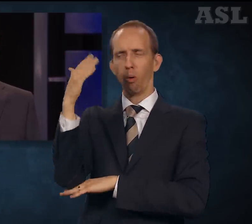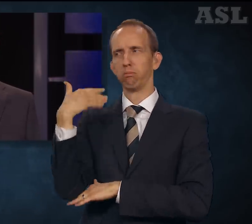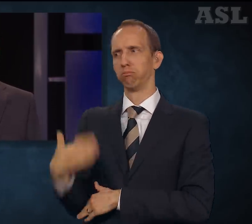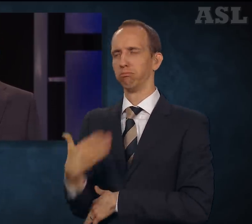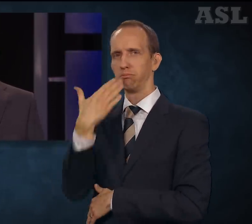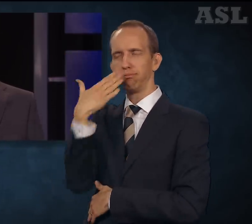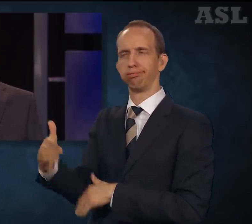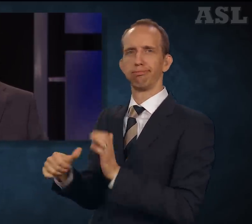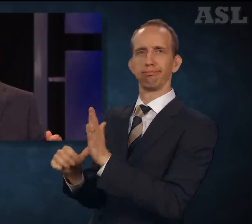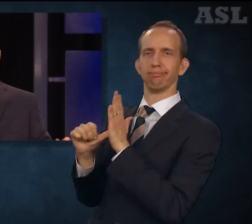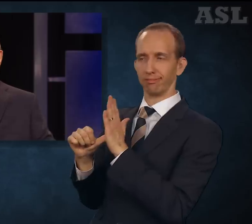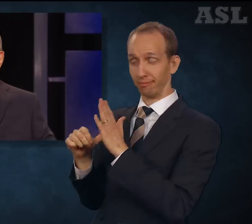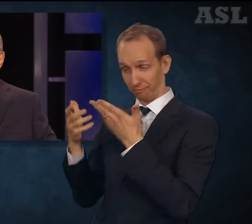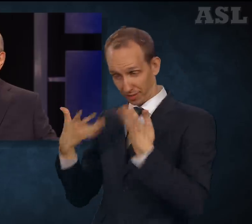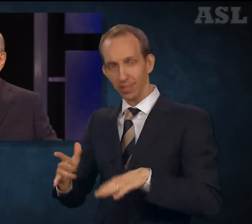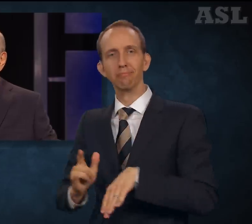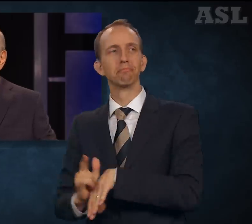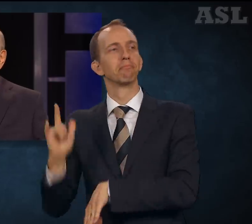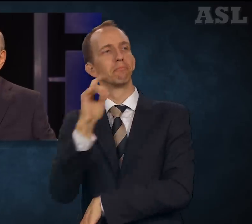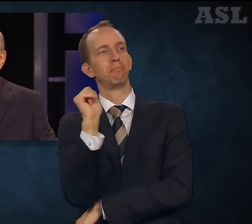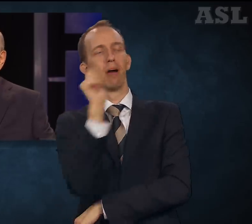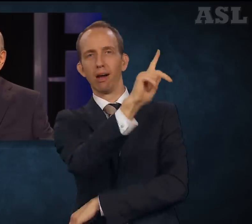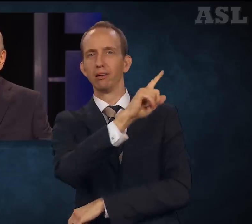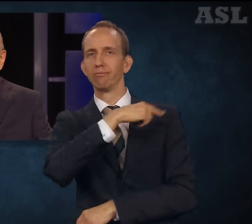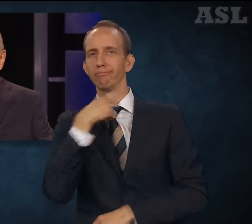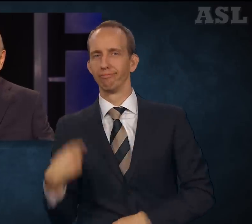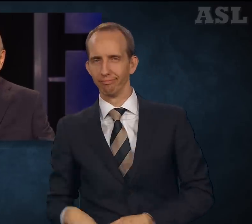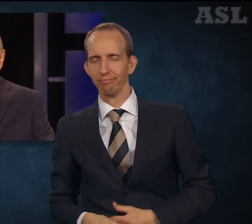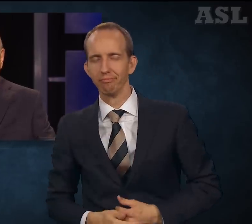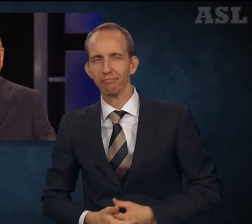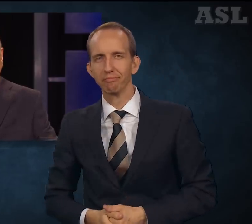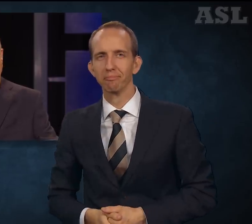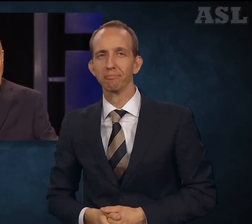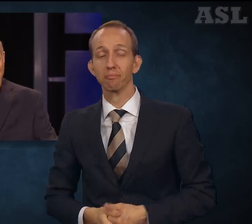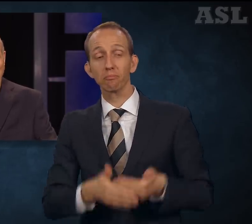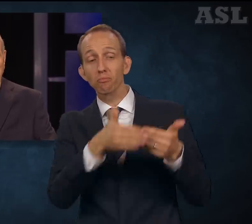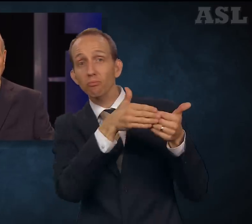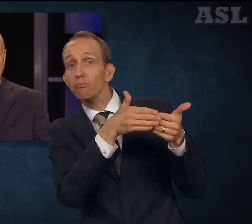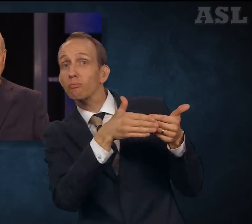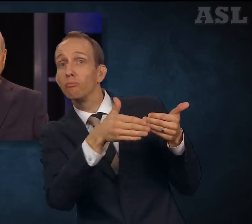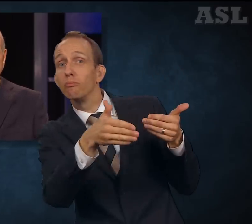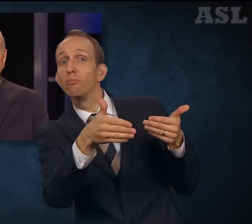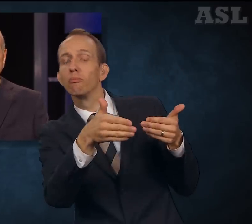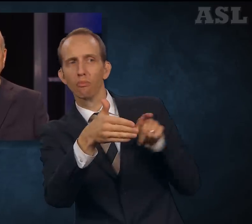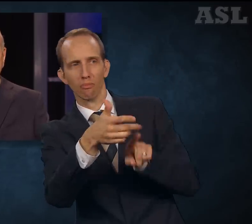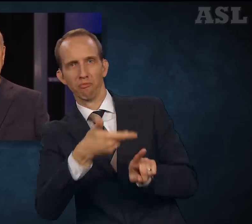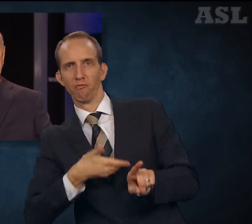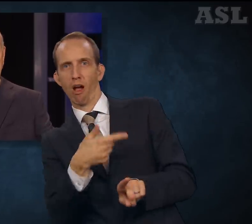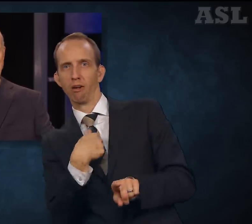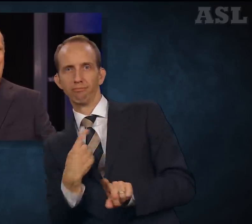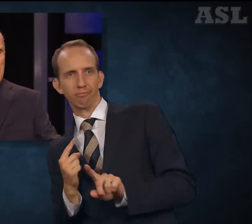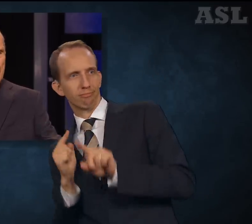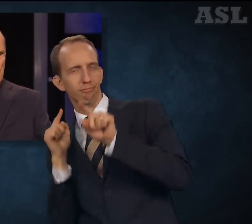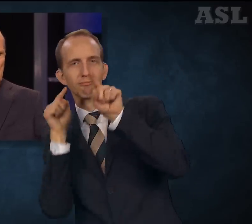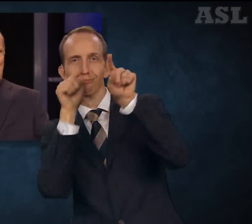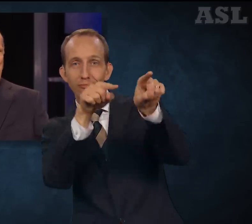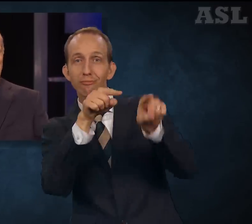EXCEPTIONALLY WELL.